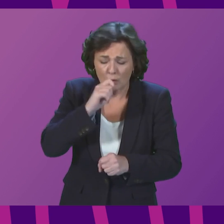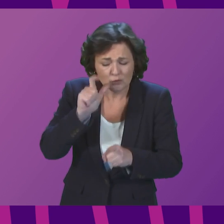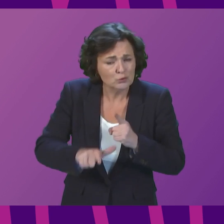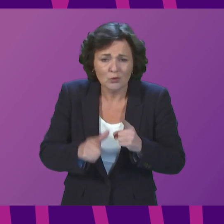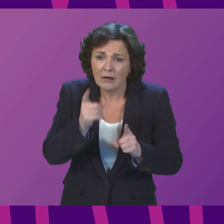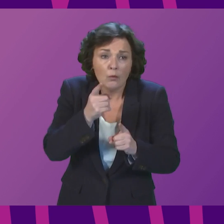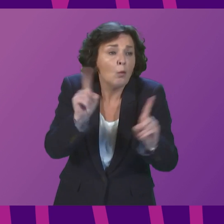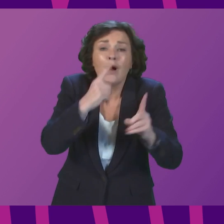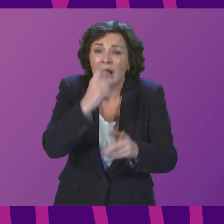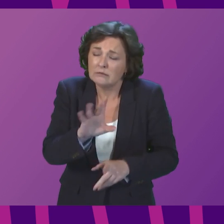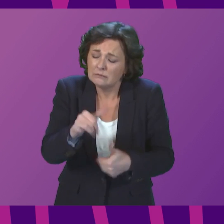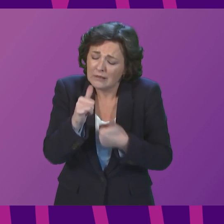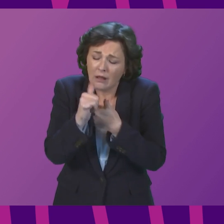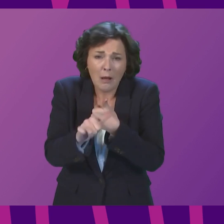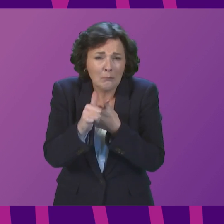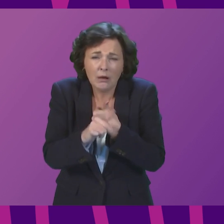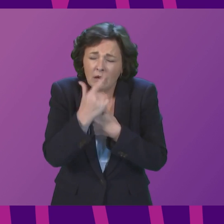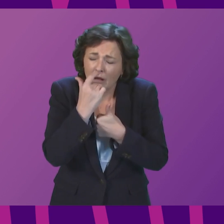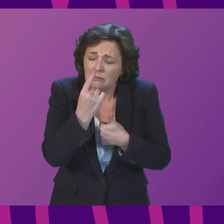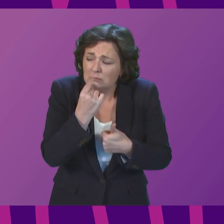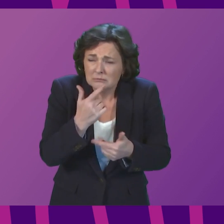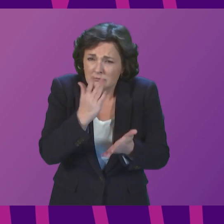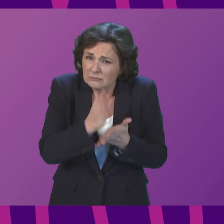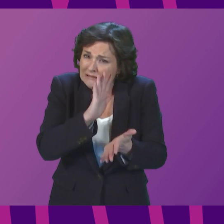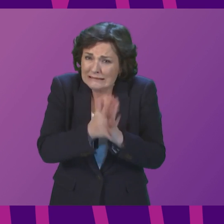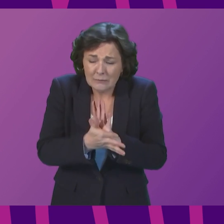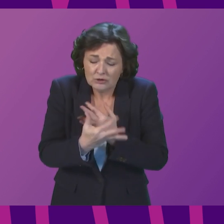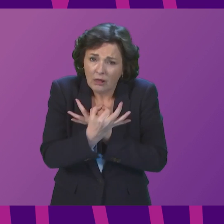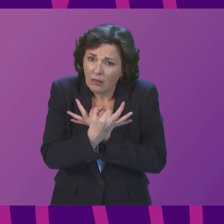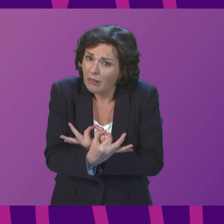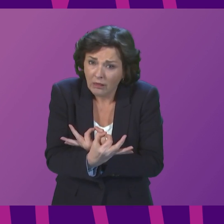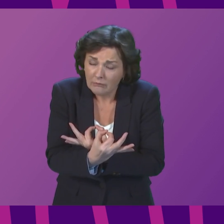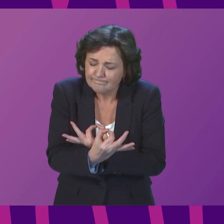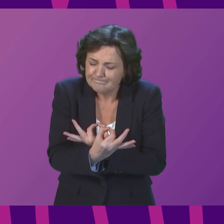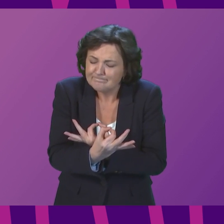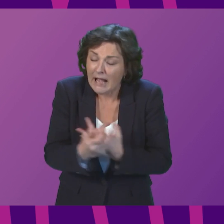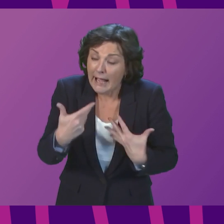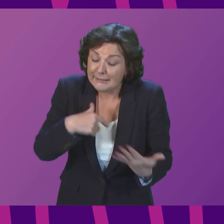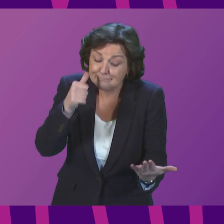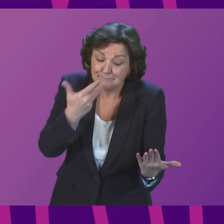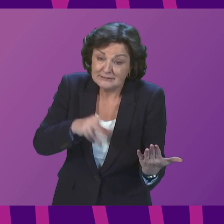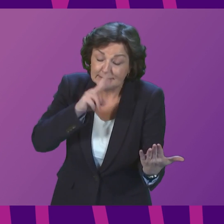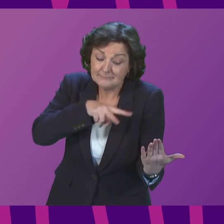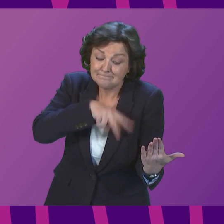Gambling can be a very damaging addiction and I note the findings about women in particular